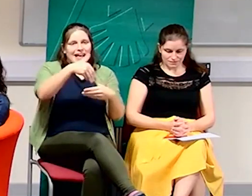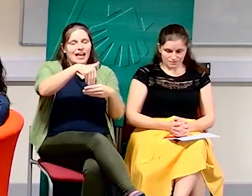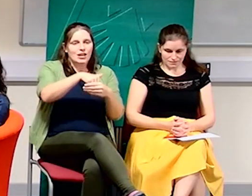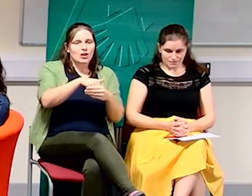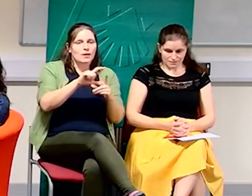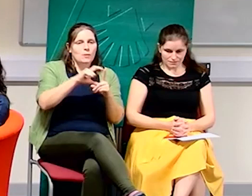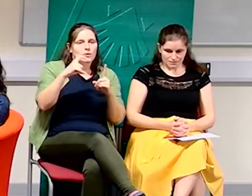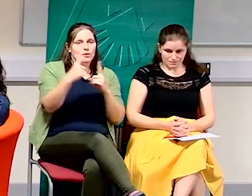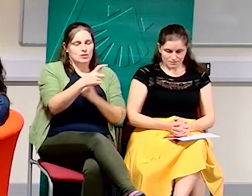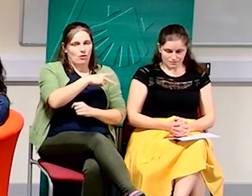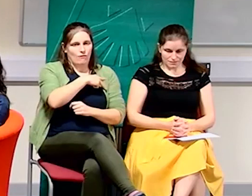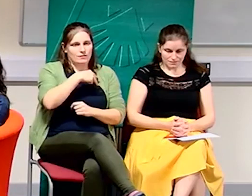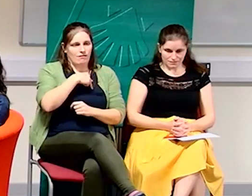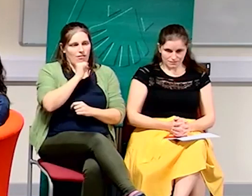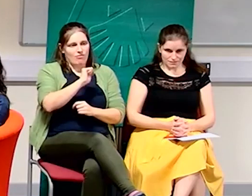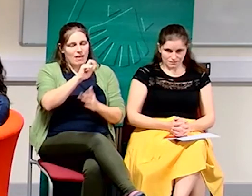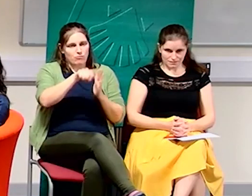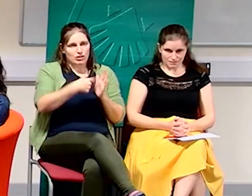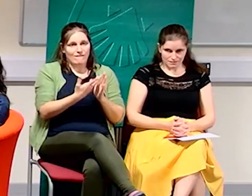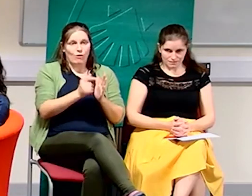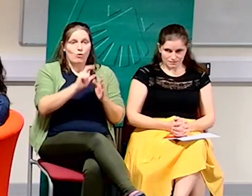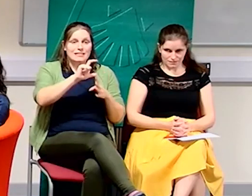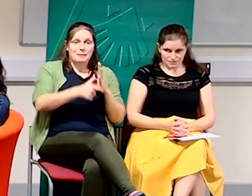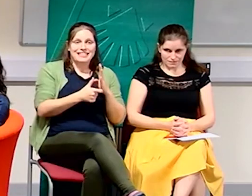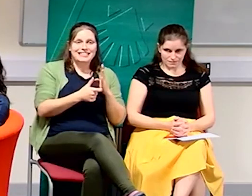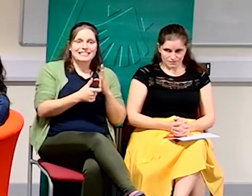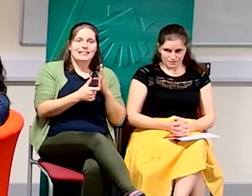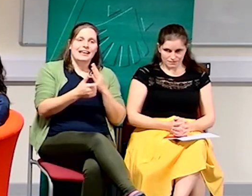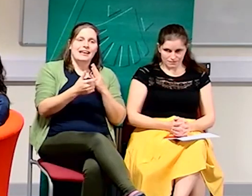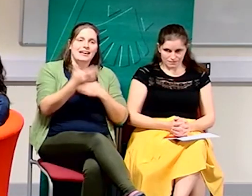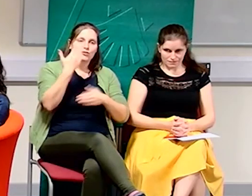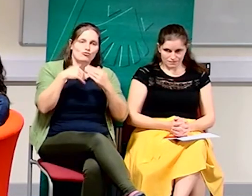projects for Disability History Month and then working on my Manifesto points um but